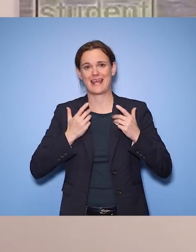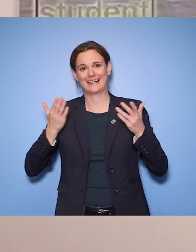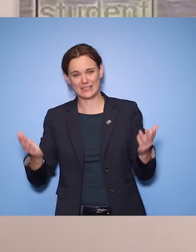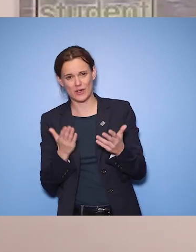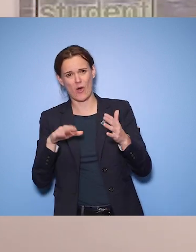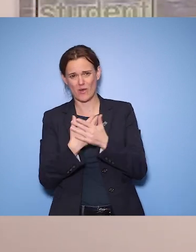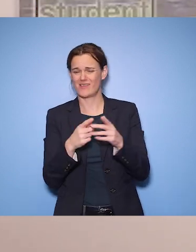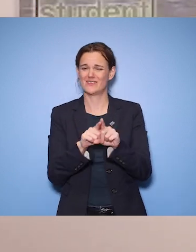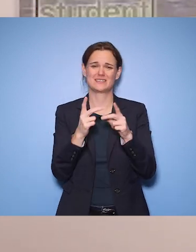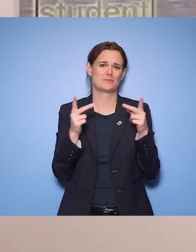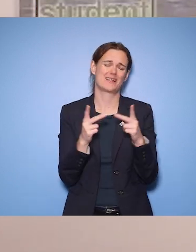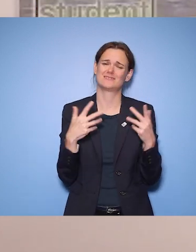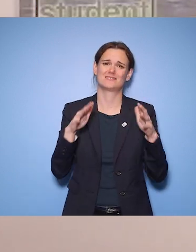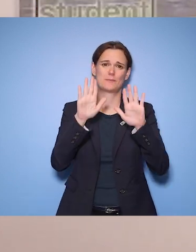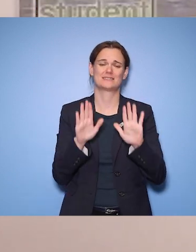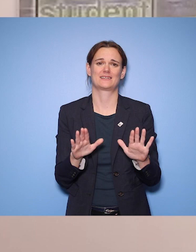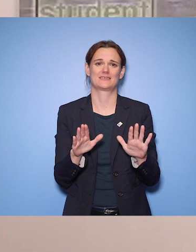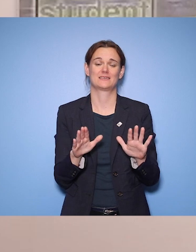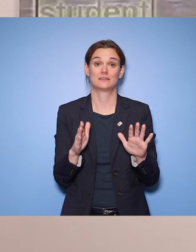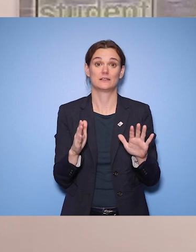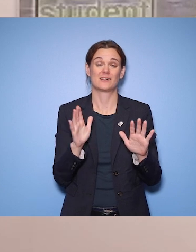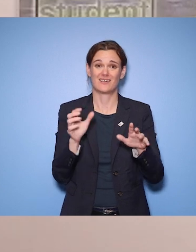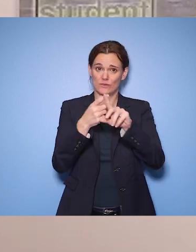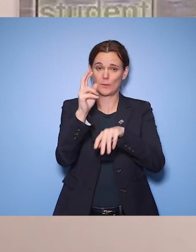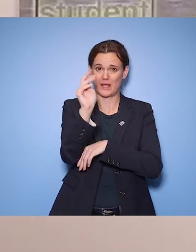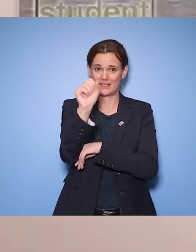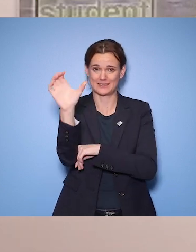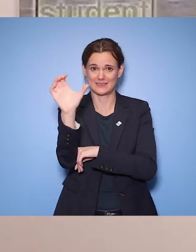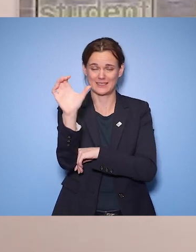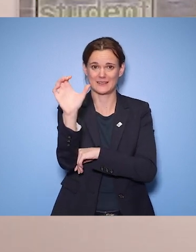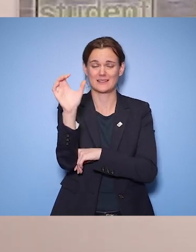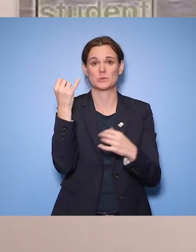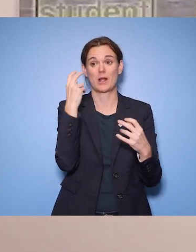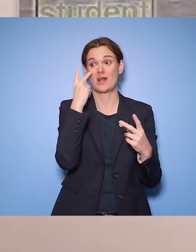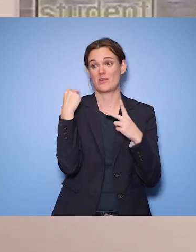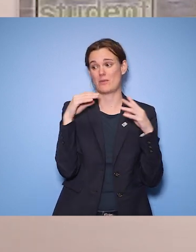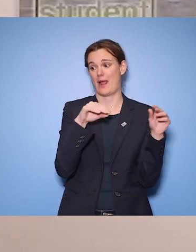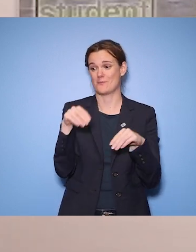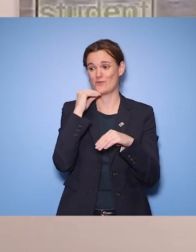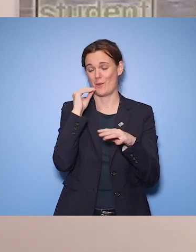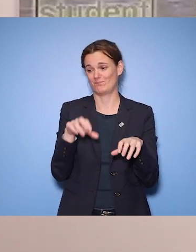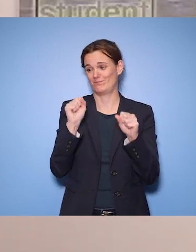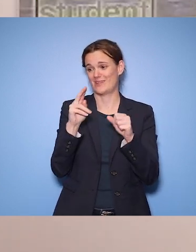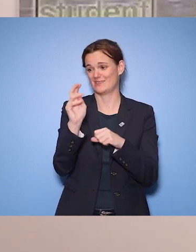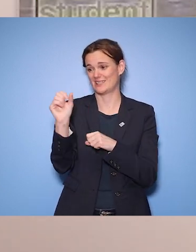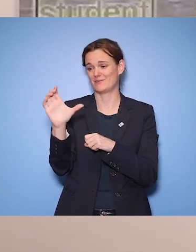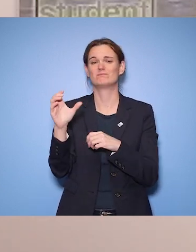to my community. And when I think about all that NSCC has given me it's easy for me to look back and see that this was the best decision for my future here in Nova Scotia.